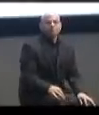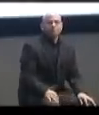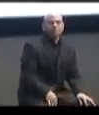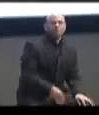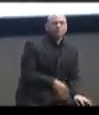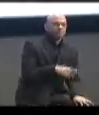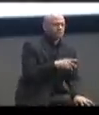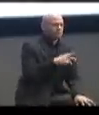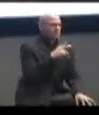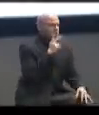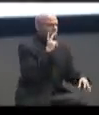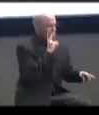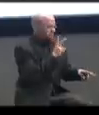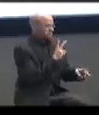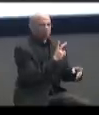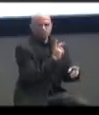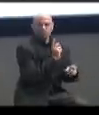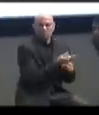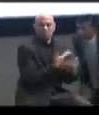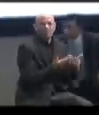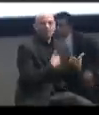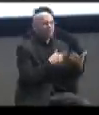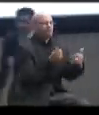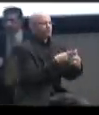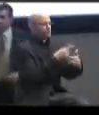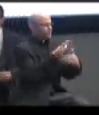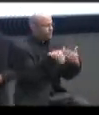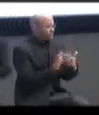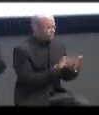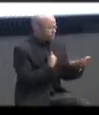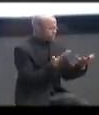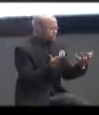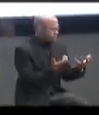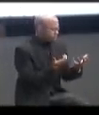LOOKS LIKE THE RIGHT THING.